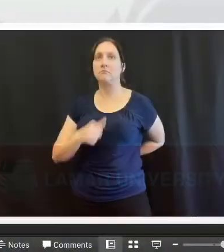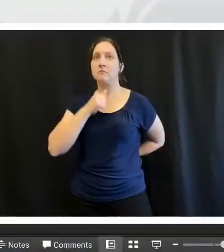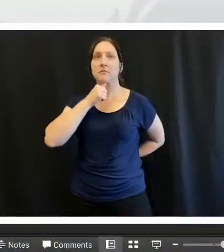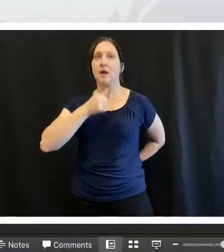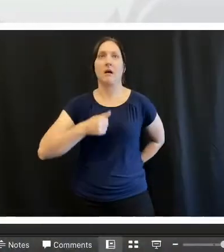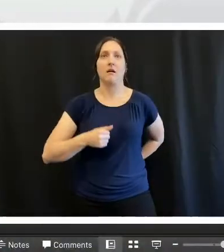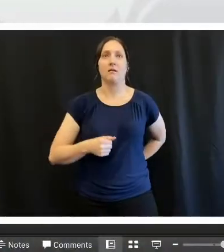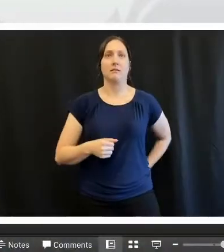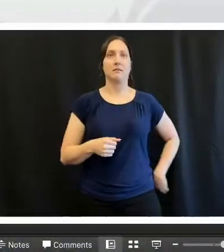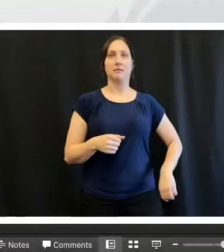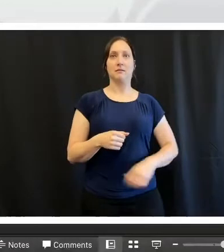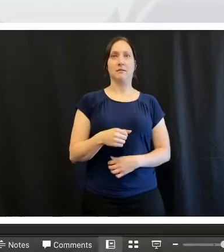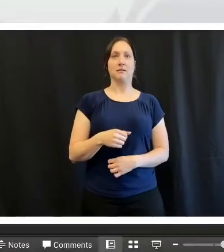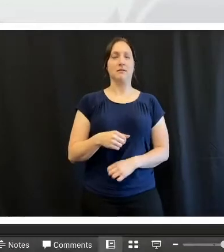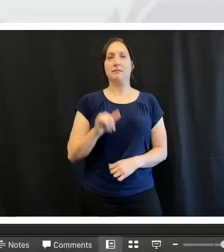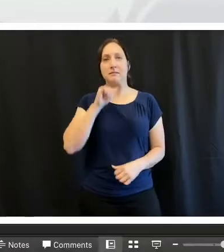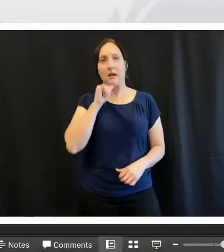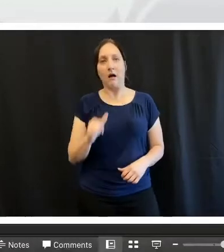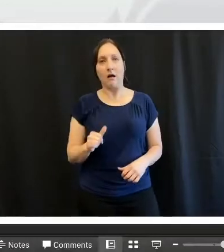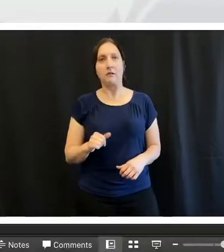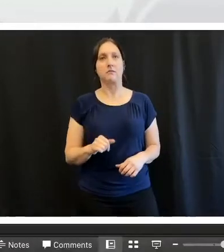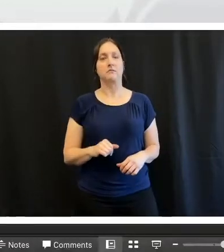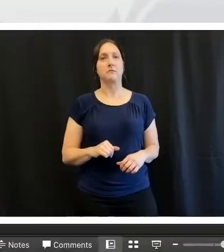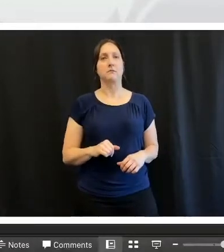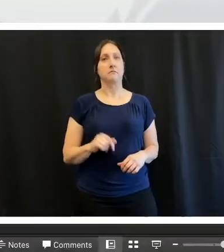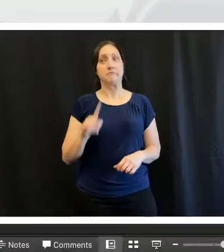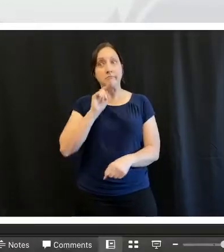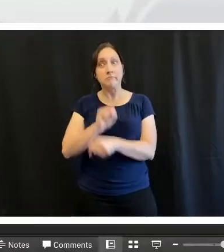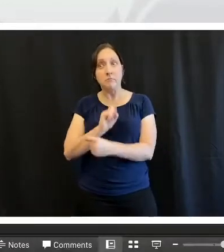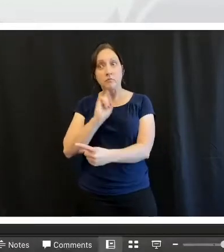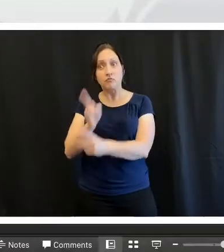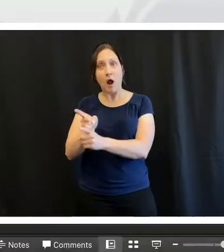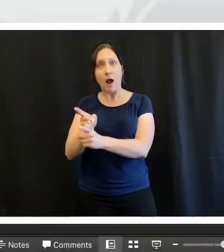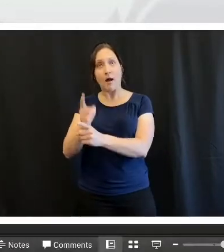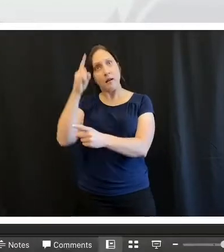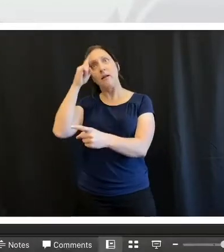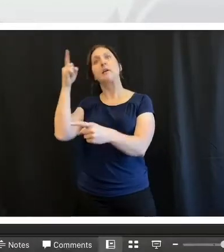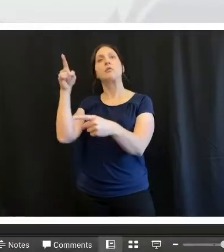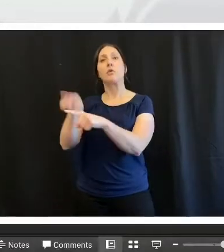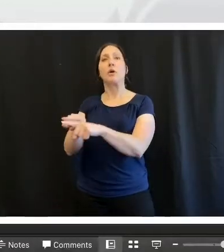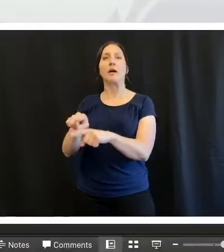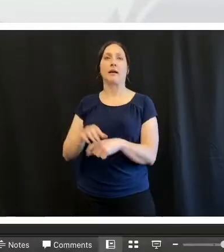It's something that she's absolutely right about. We know that in higher education.